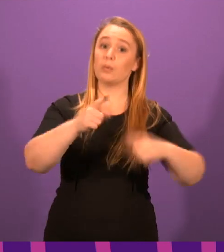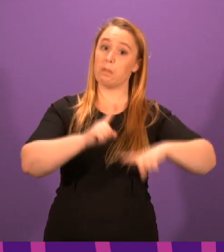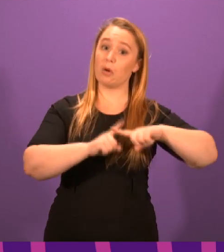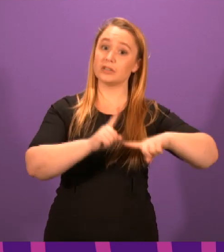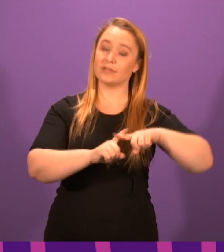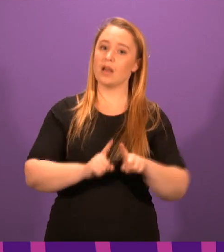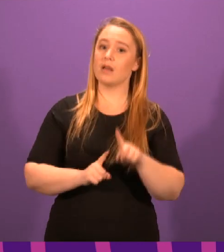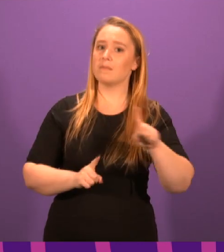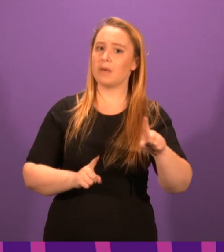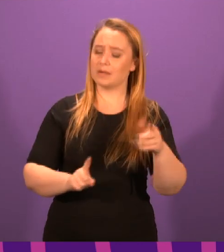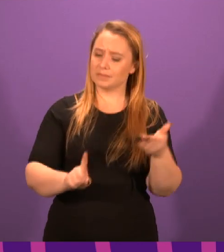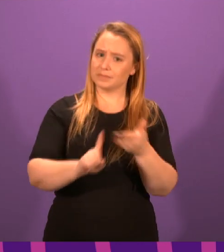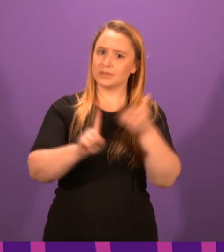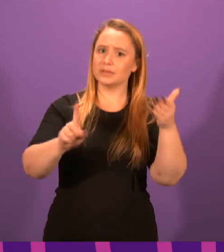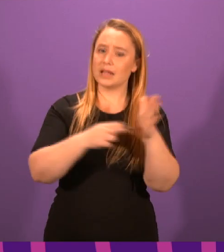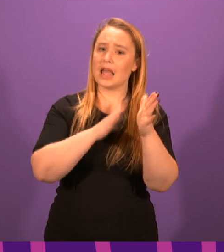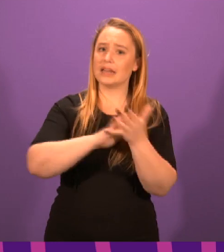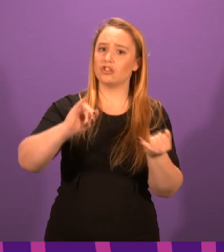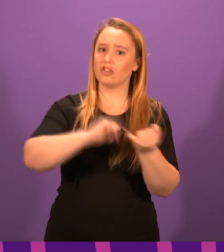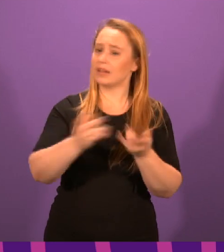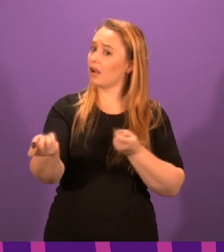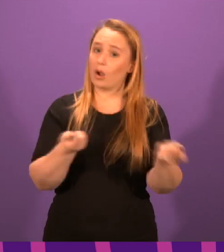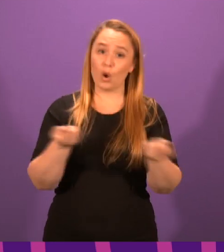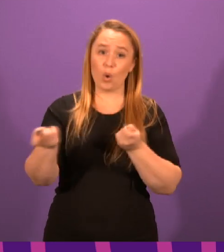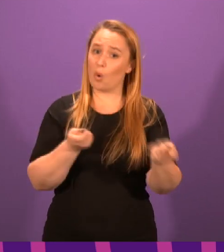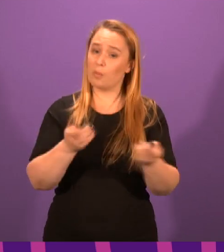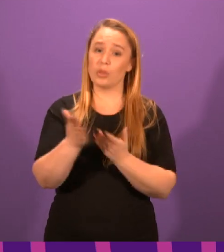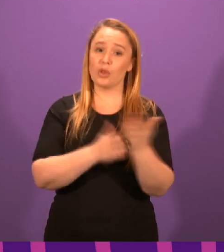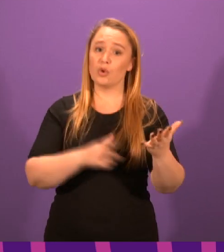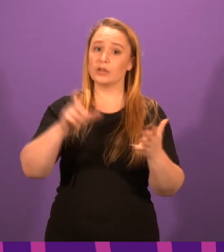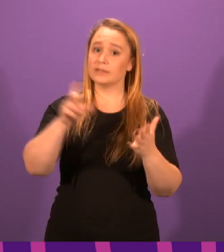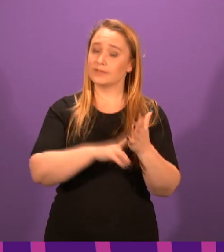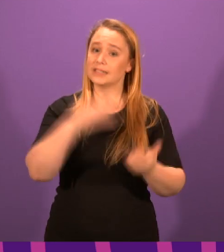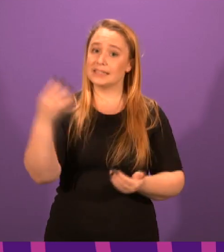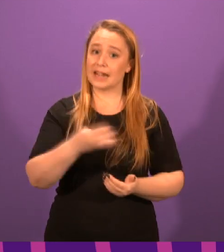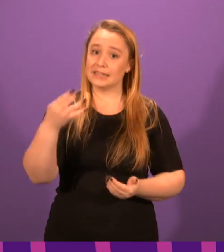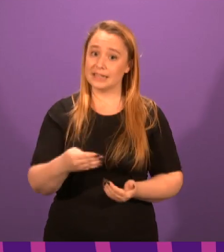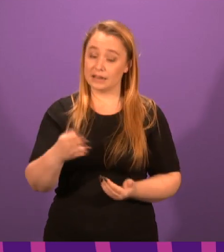serious signs that our NHS is struggling to cope with Covid-19, never mind winter pressures and